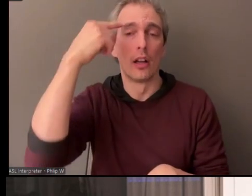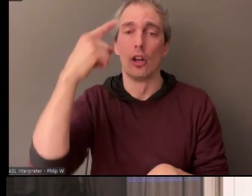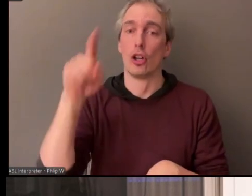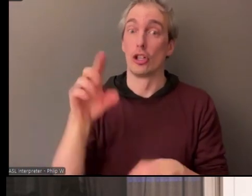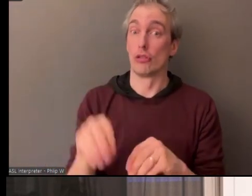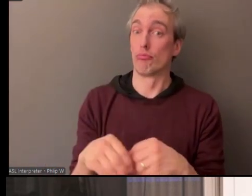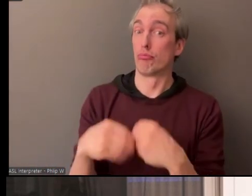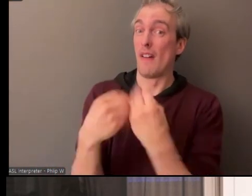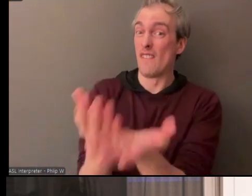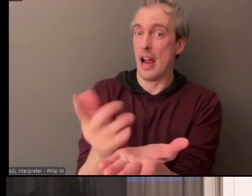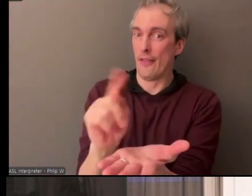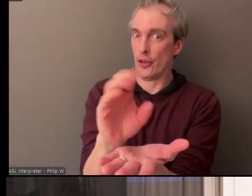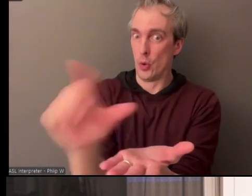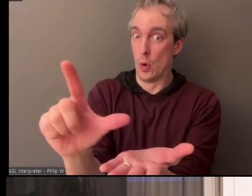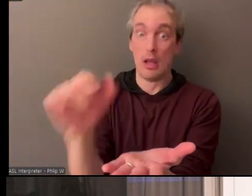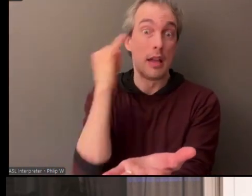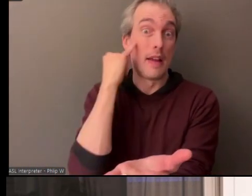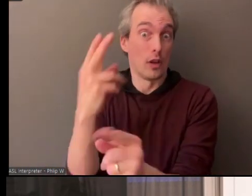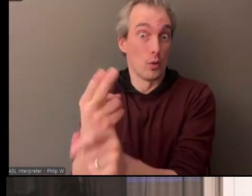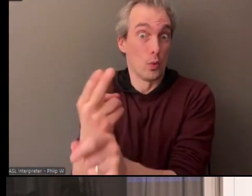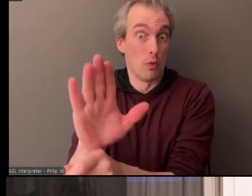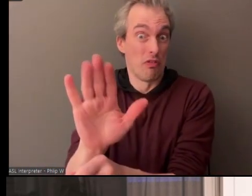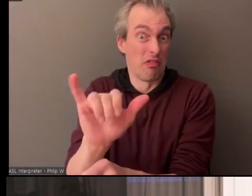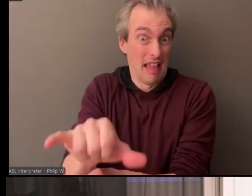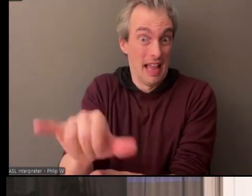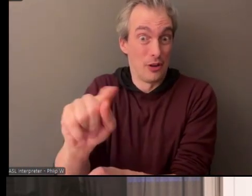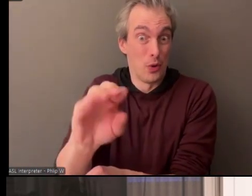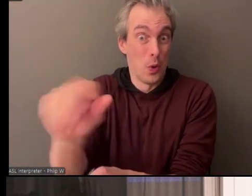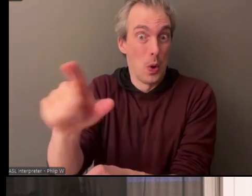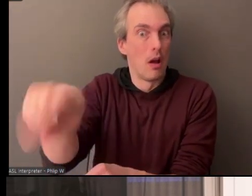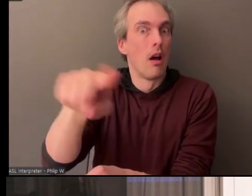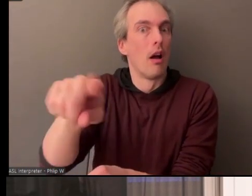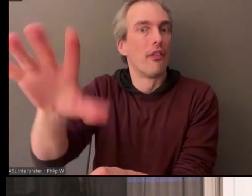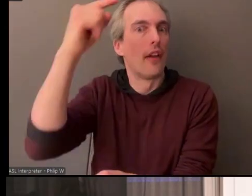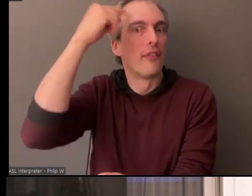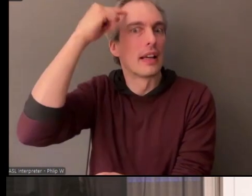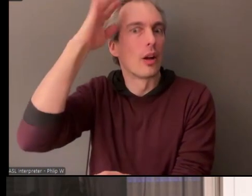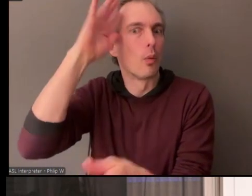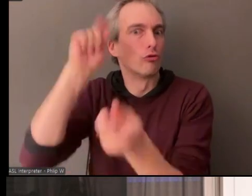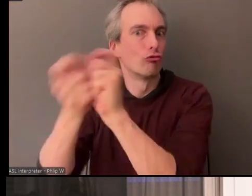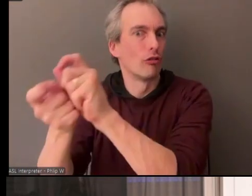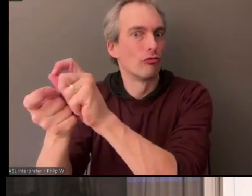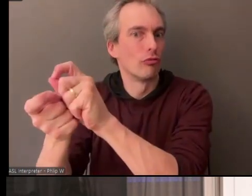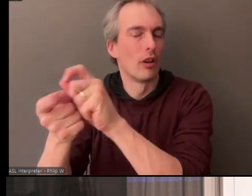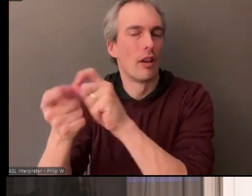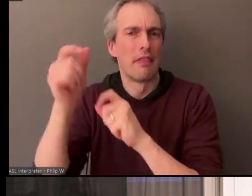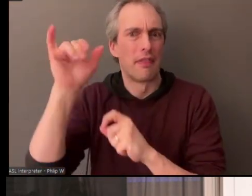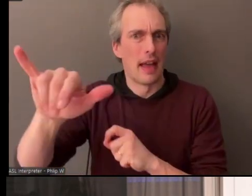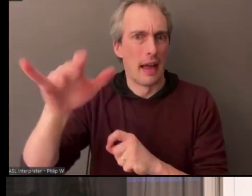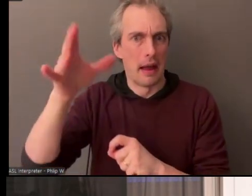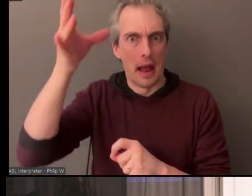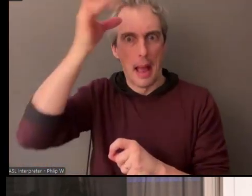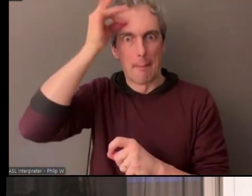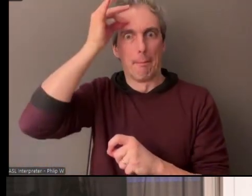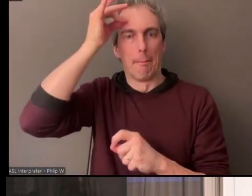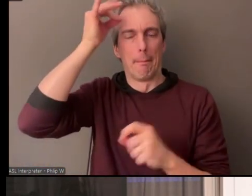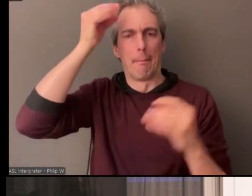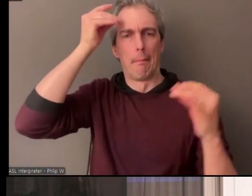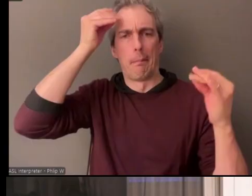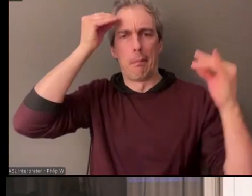I thought about that a lot. Thought about that a lot. And I began to realize... You know... There already is a mindset.